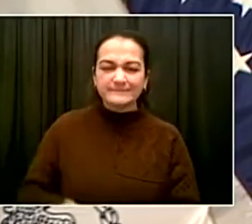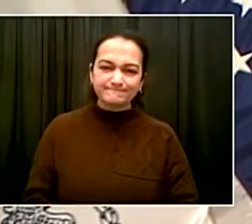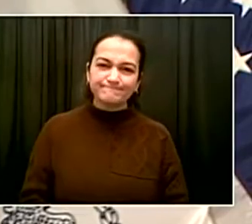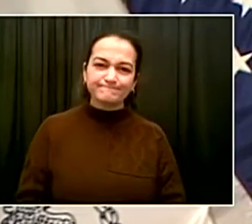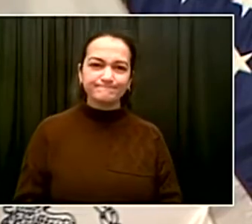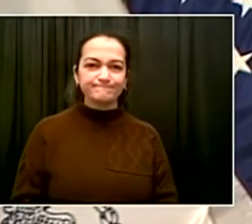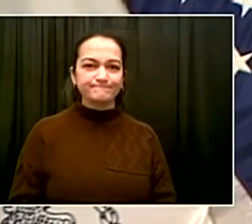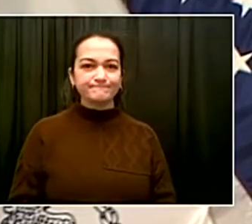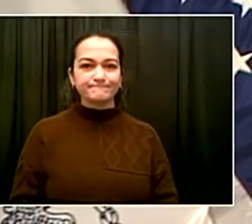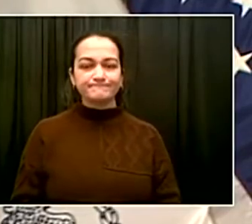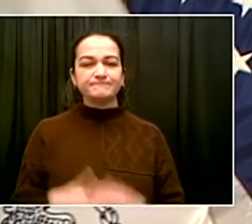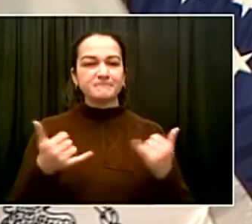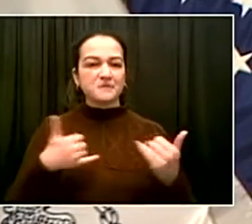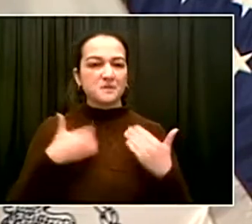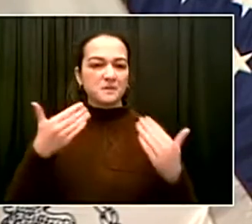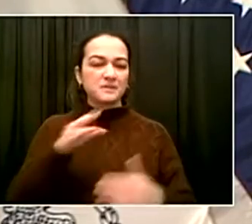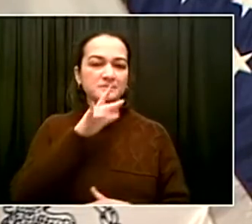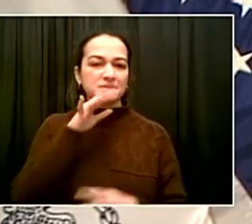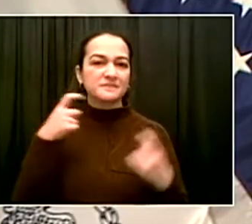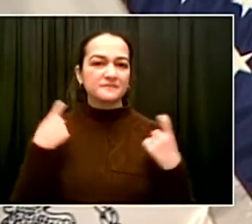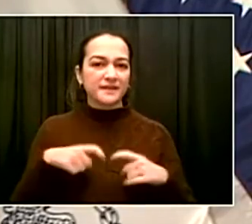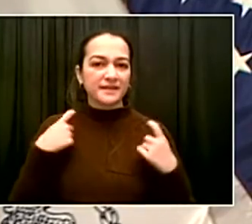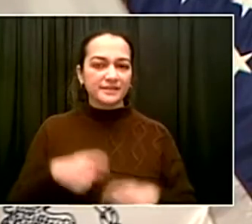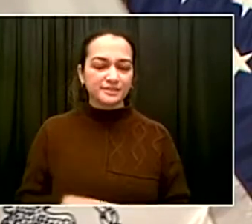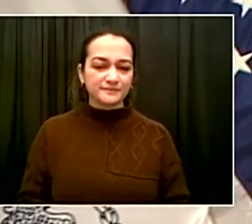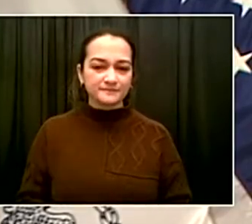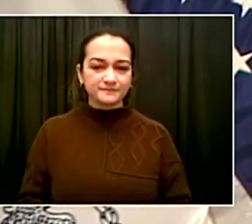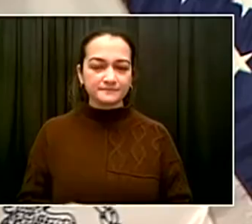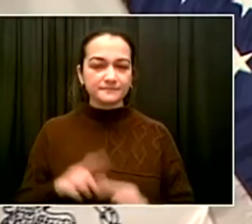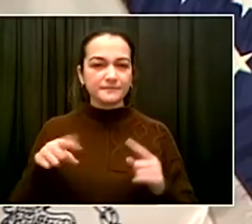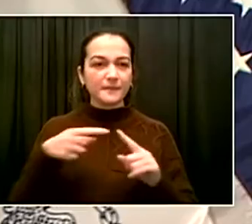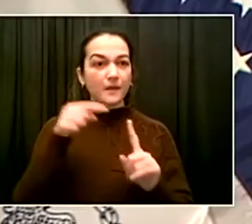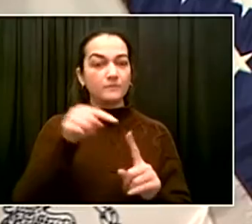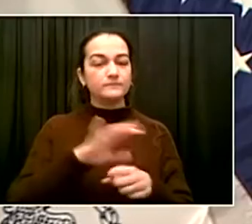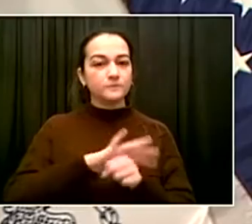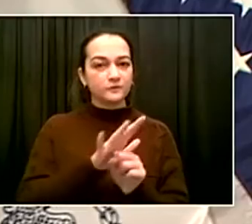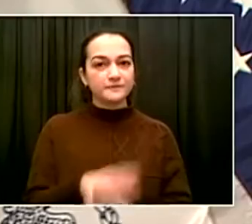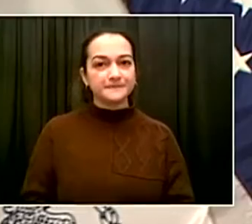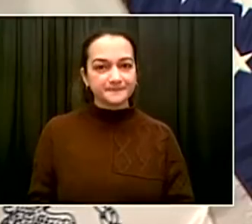UNDOUBTEDLY, BUT AGAIN, LET'S USE WHAT WE HAVE TO FIGHT BACK. LET ME GIVE A FEW WORDS IN SPANISH, OBVIOUSLY, ON THE